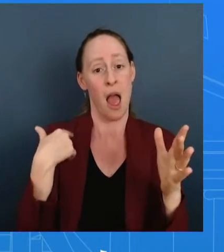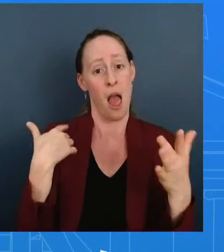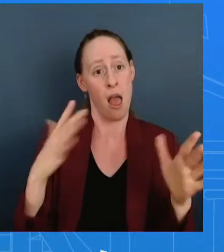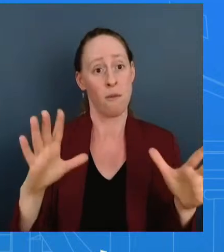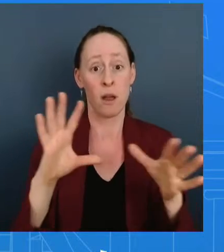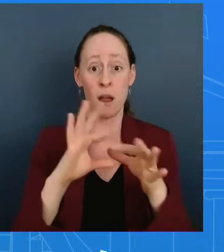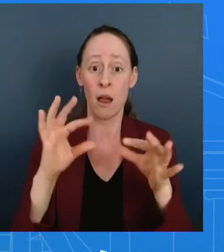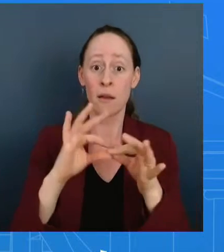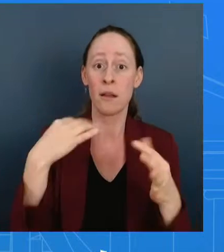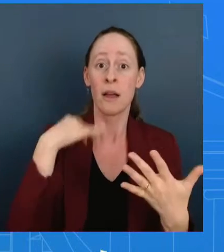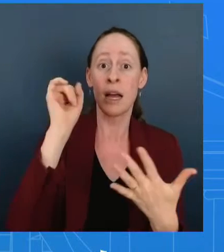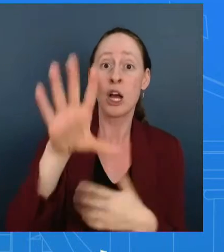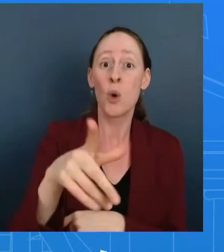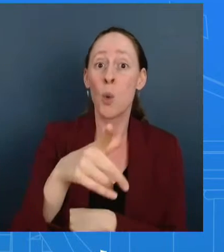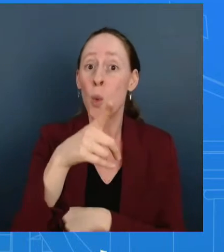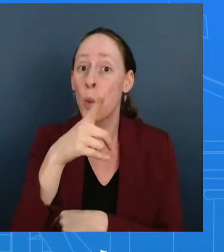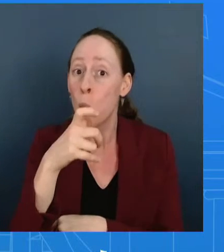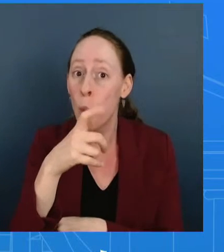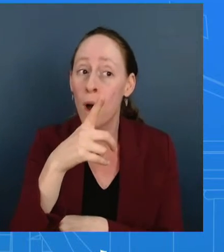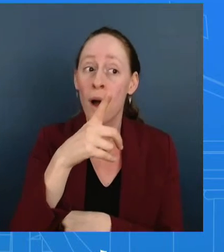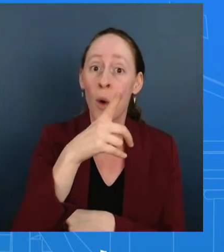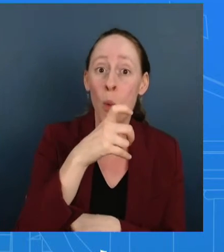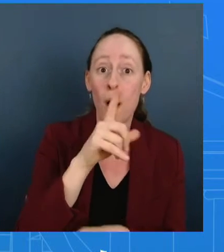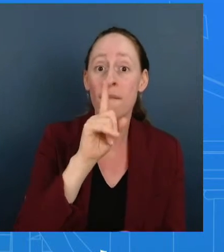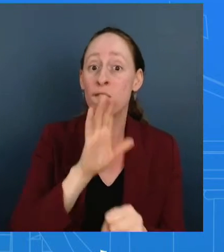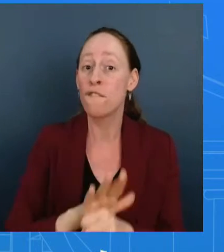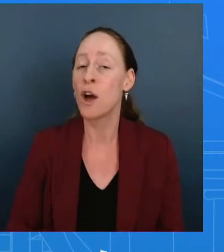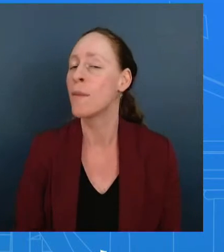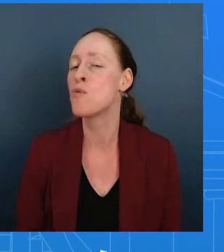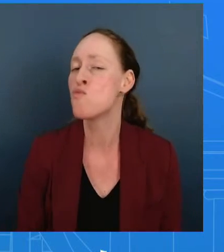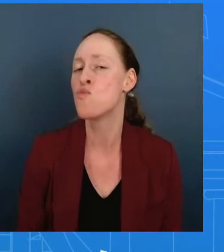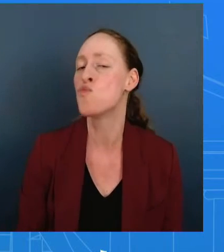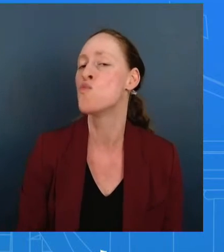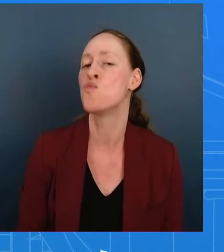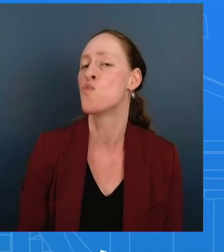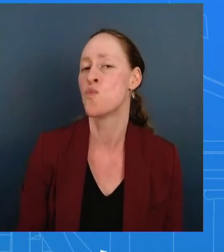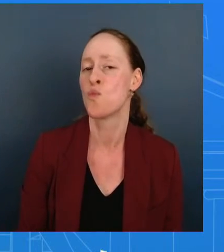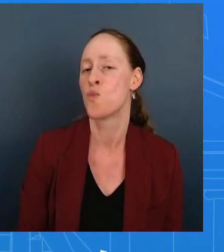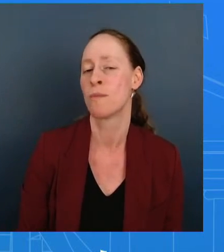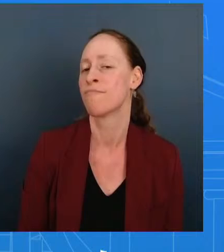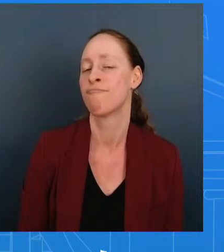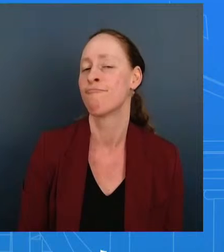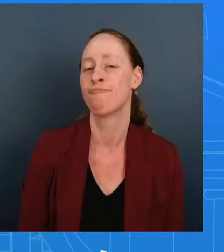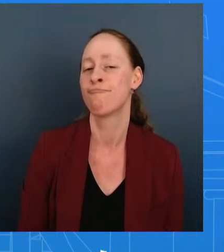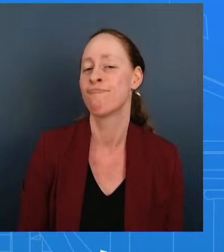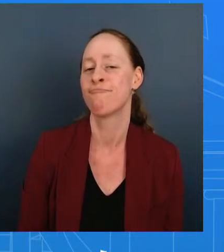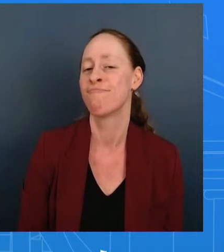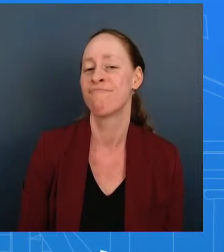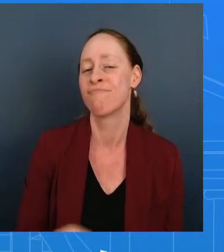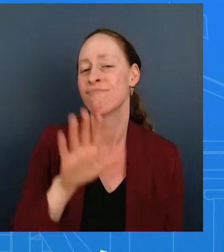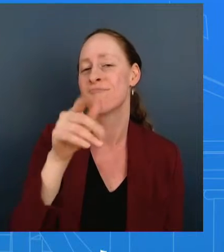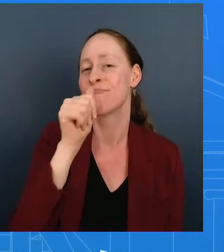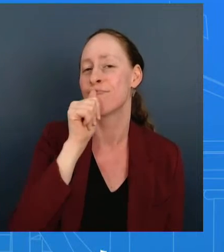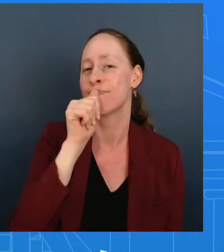I am not going to do that. That is as a -- privacy for that person. I'm not going to do that. It doesn't matter how hard you push me;